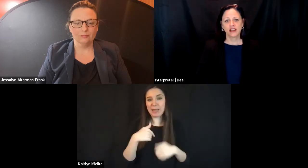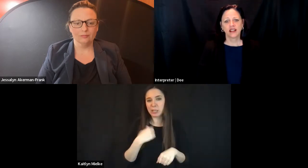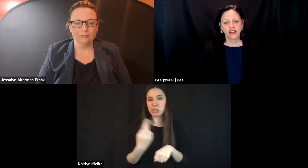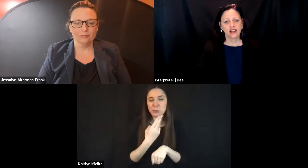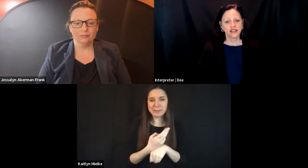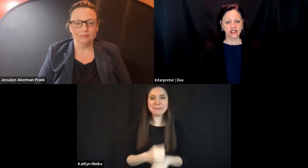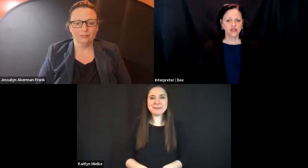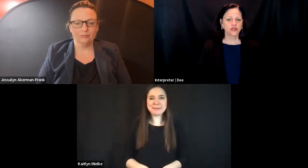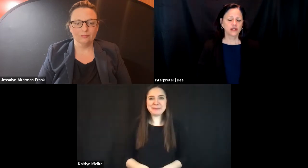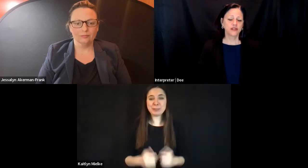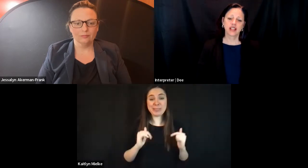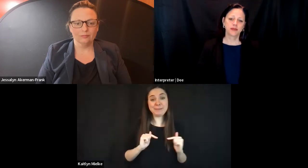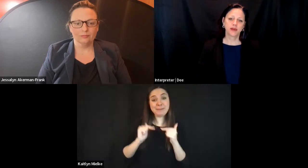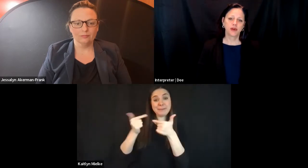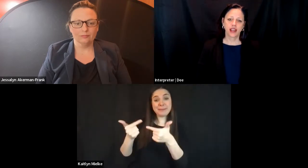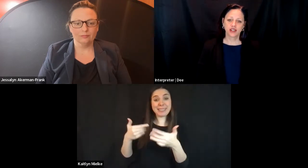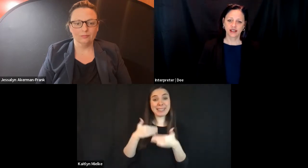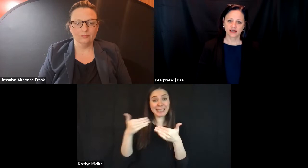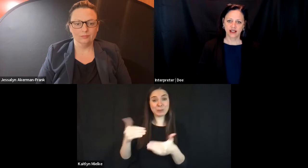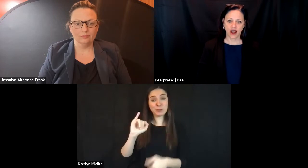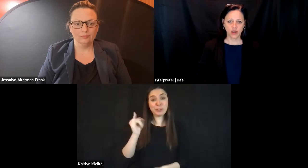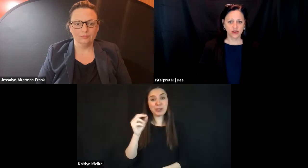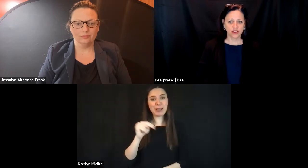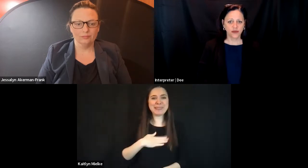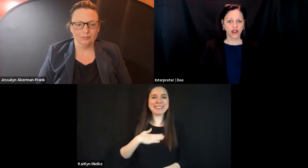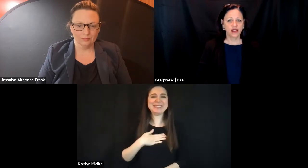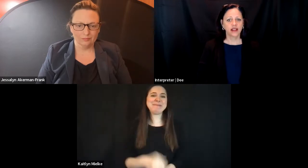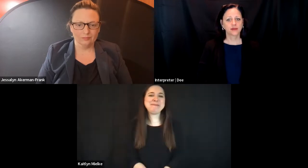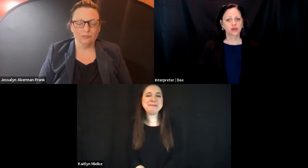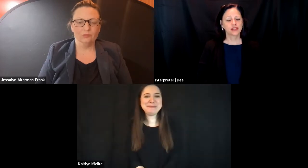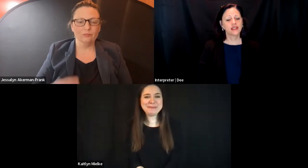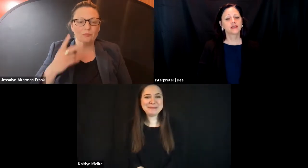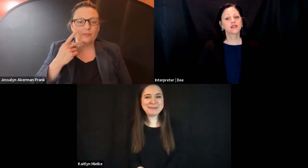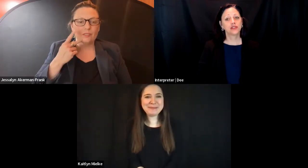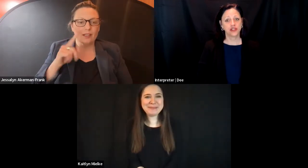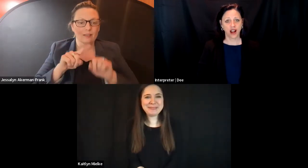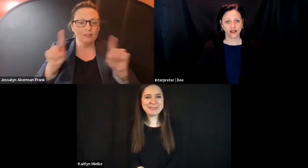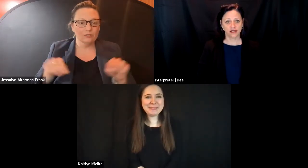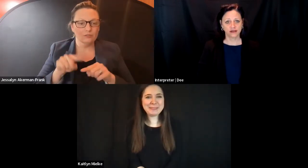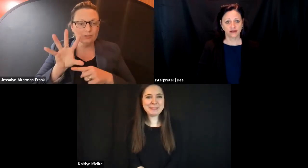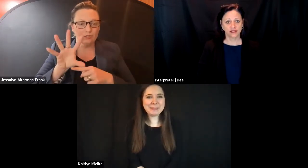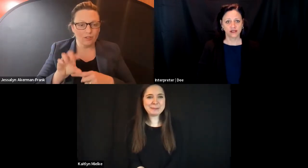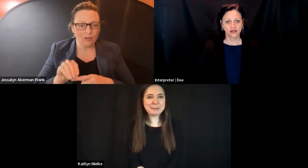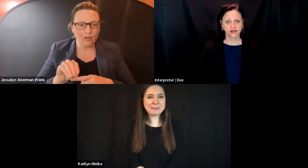Or maybe we write back and forth or we can use a app on a phone, which -- where you can send a text message and it can be increased in size. Those are different types of communication access that I use.